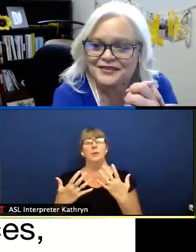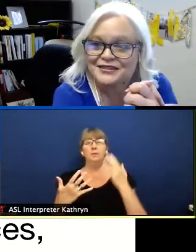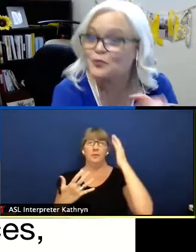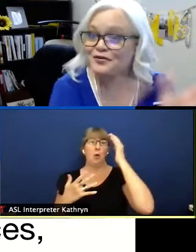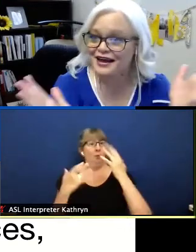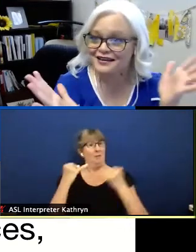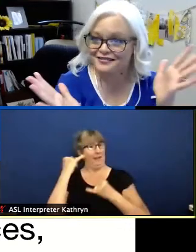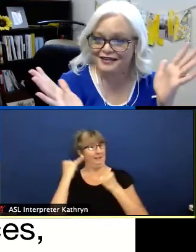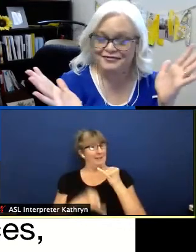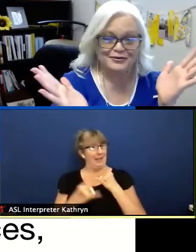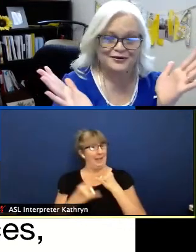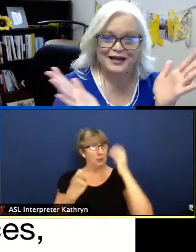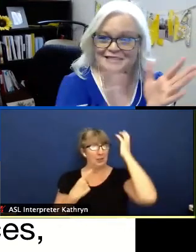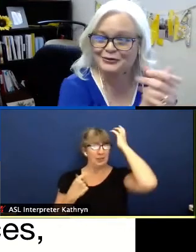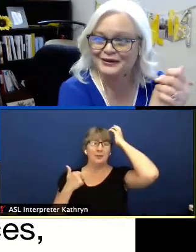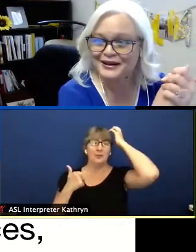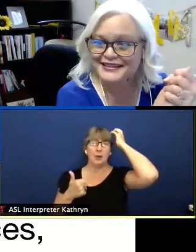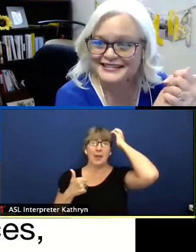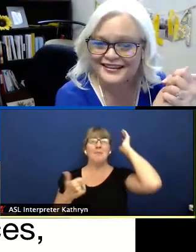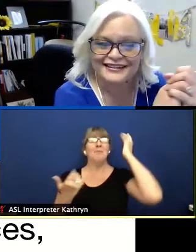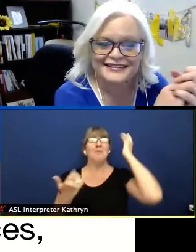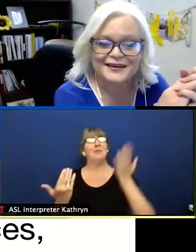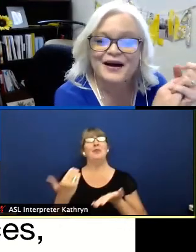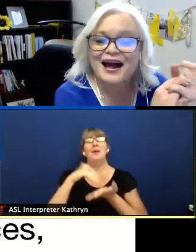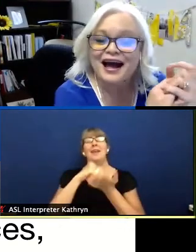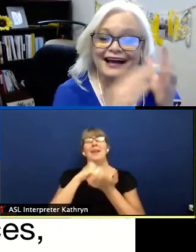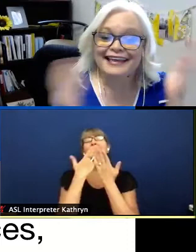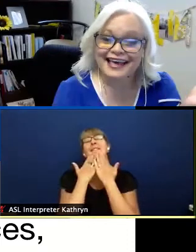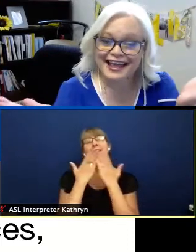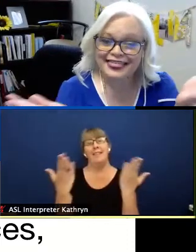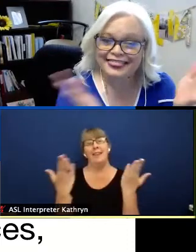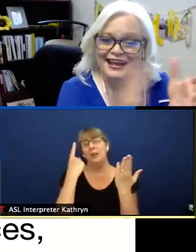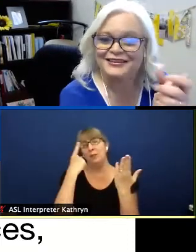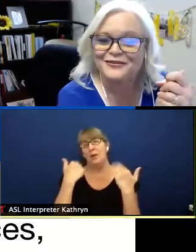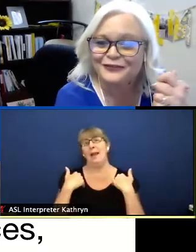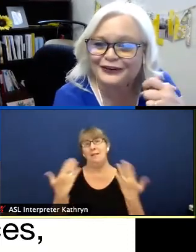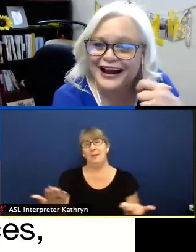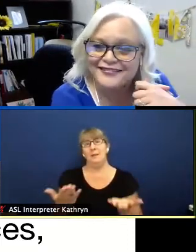So with that, that, that was our last bullet on this slide. So again, thank you for having